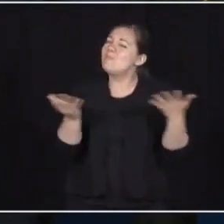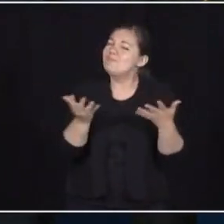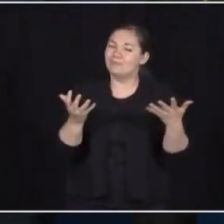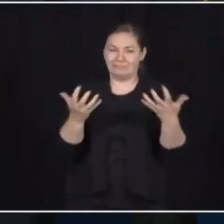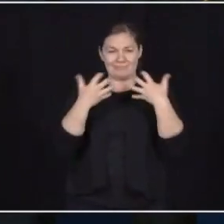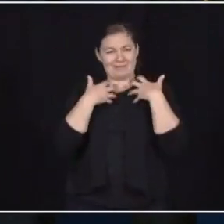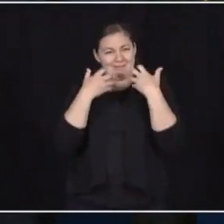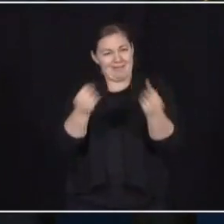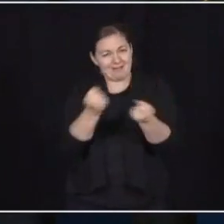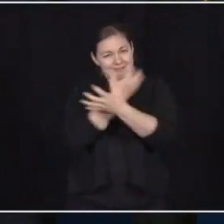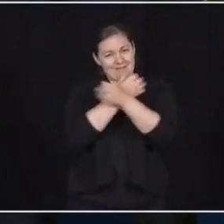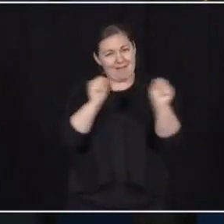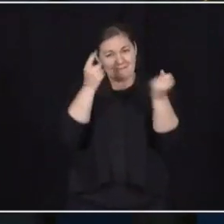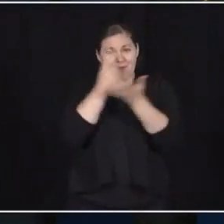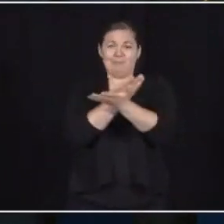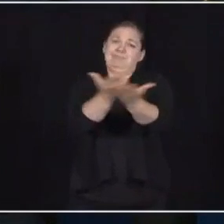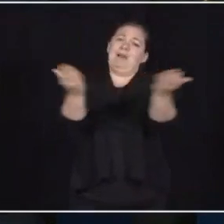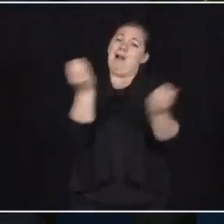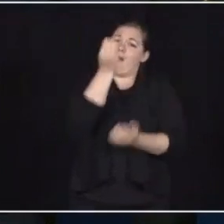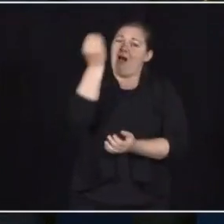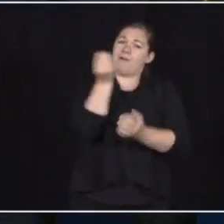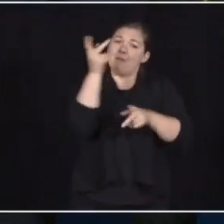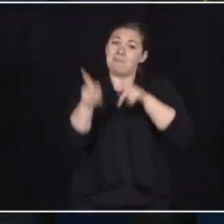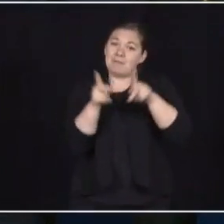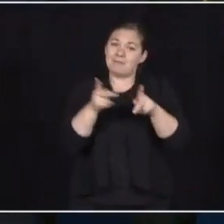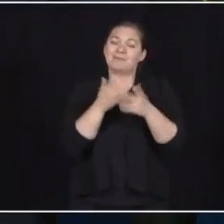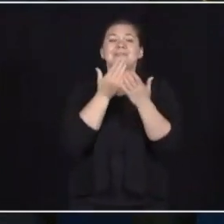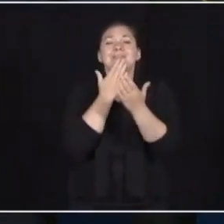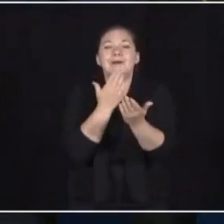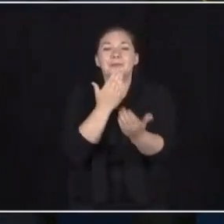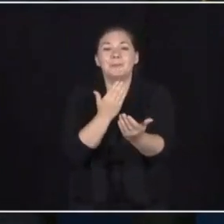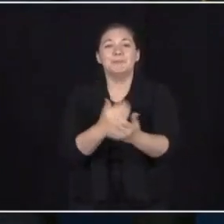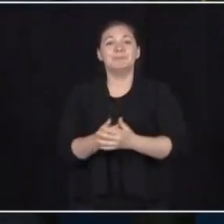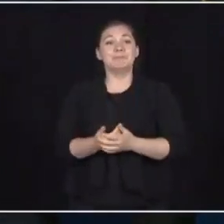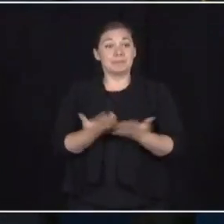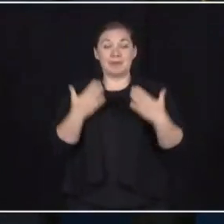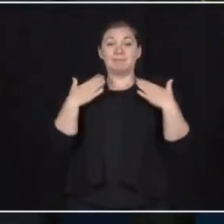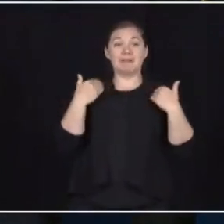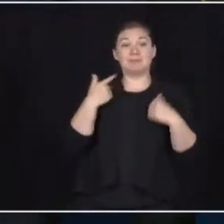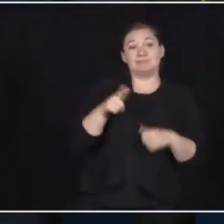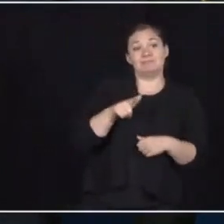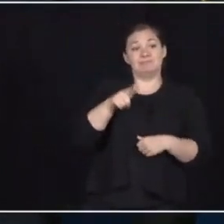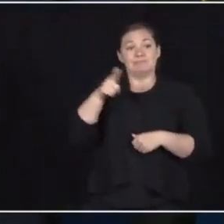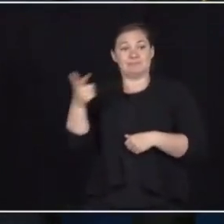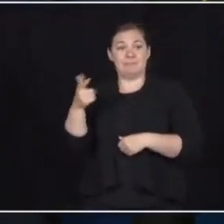Enke. I'm now happy to pass it over to minister McLeod.